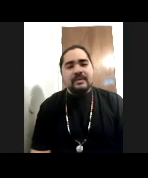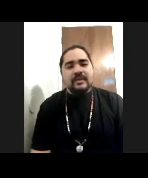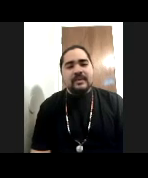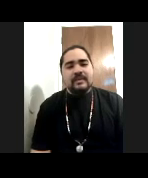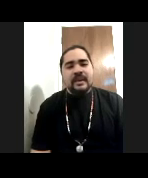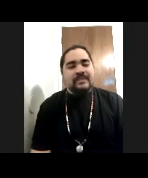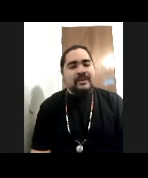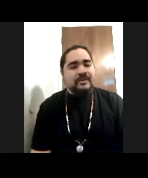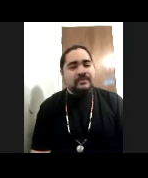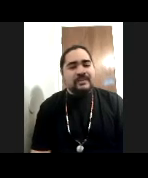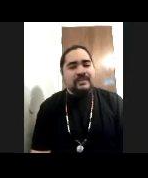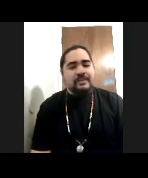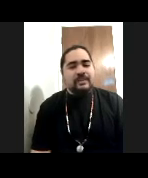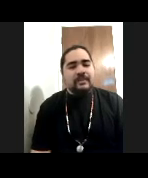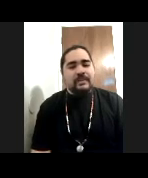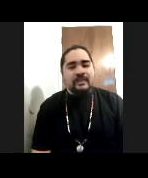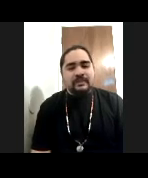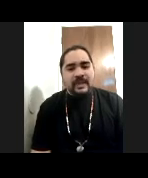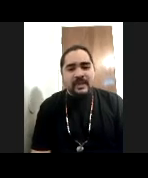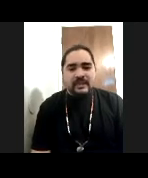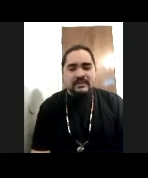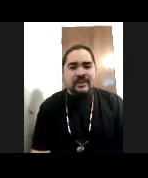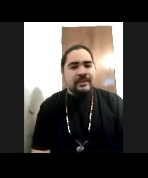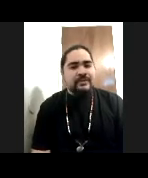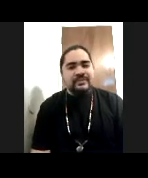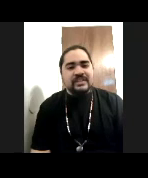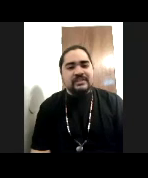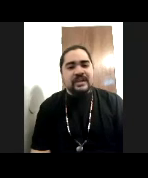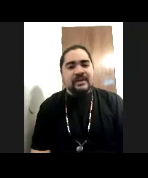that kind of encouraged me to like, be more open. And that's why I can talk about those things now